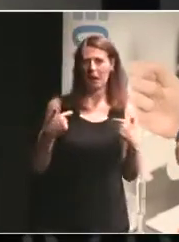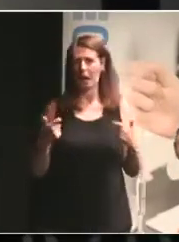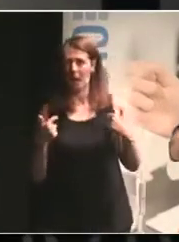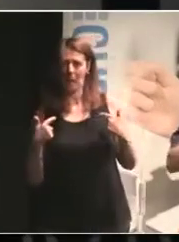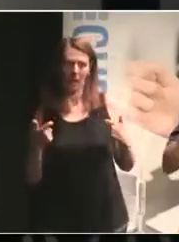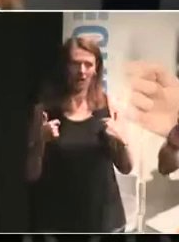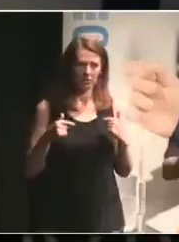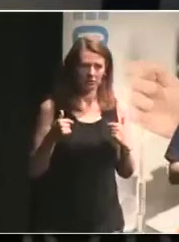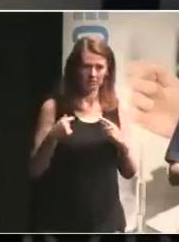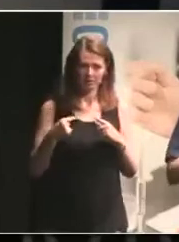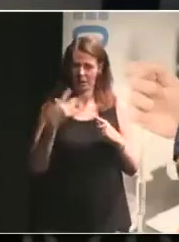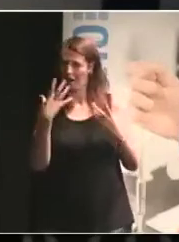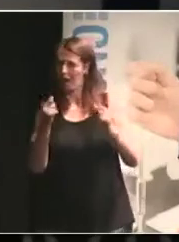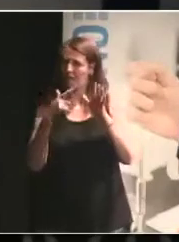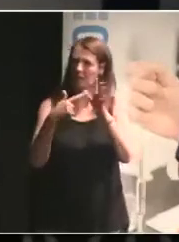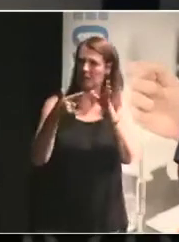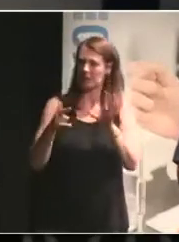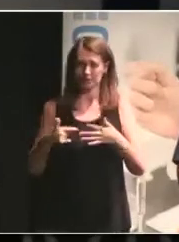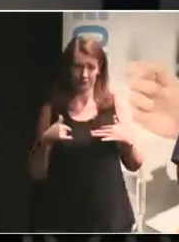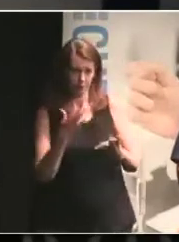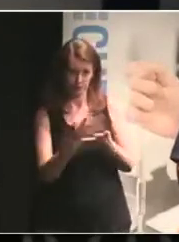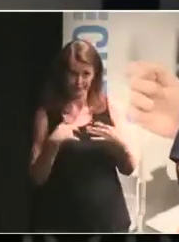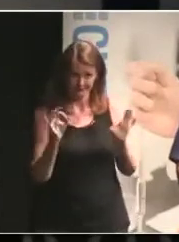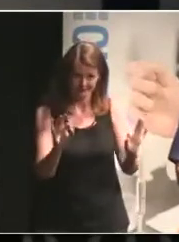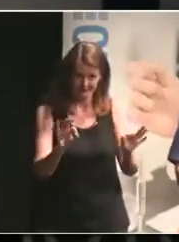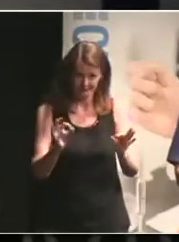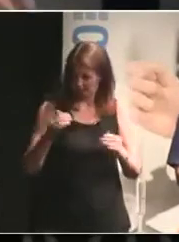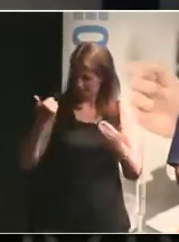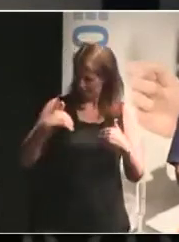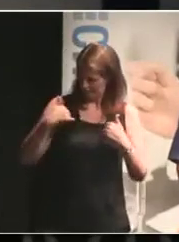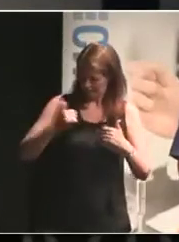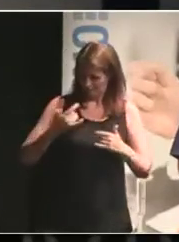like I have all the answers, I don't I have lived my life just like everyone else has